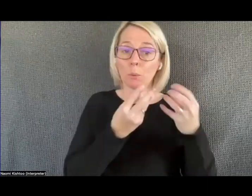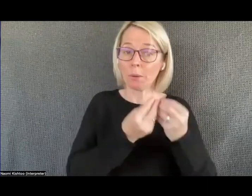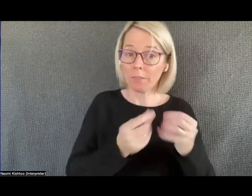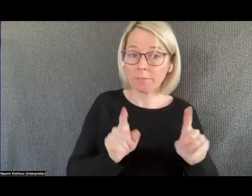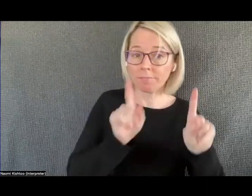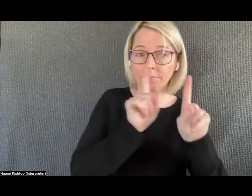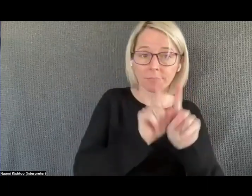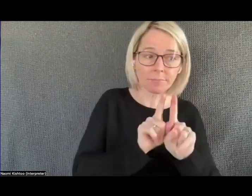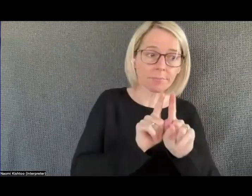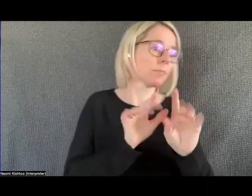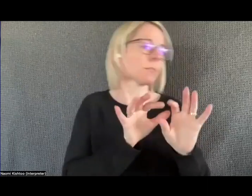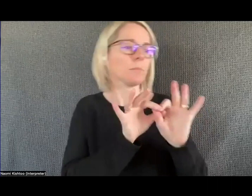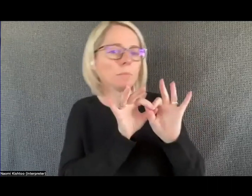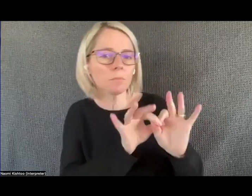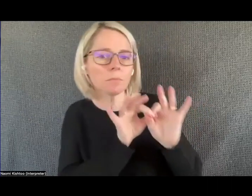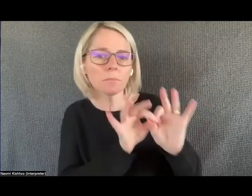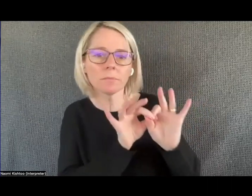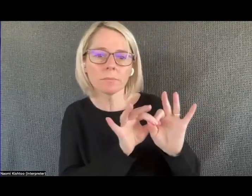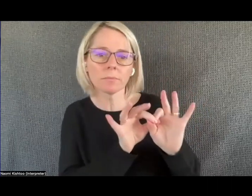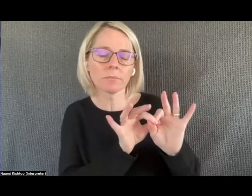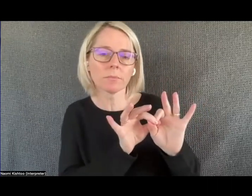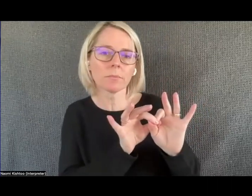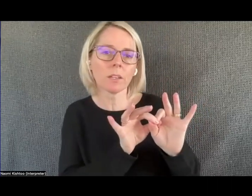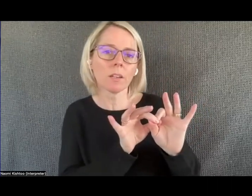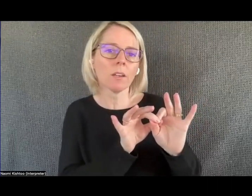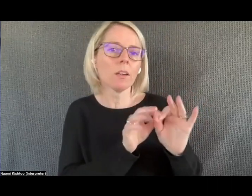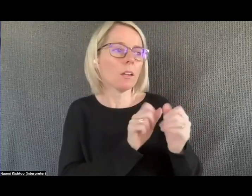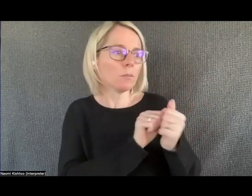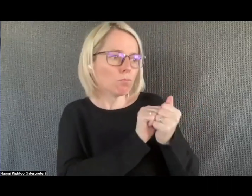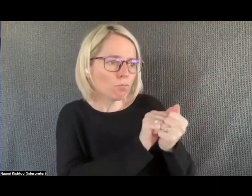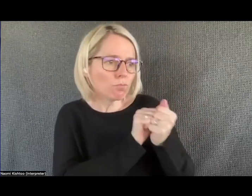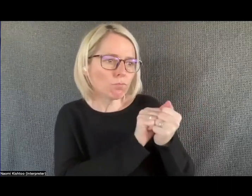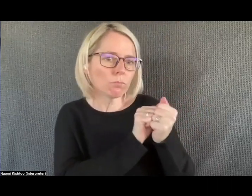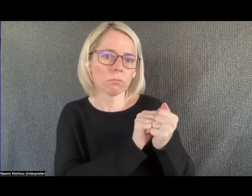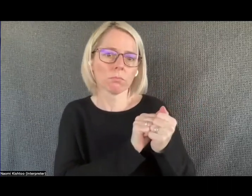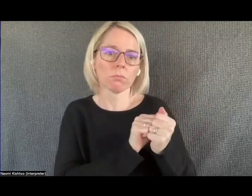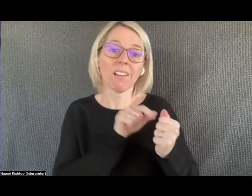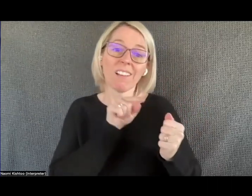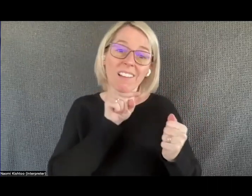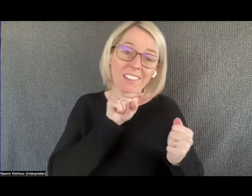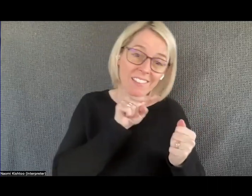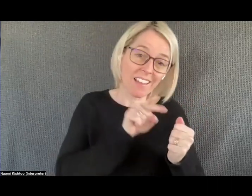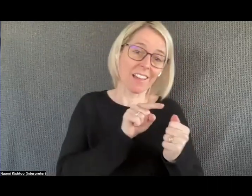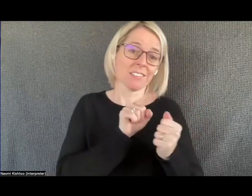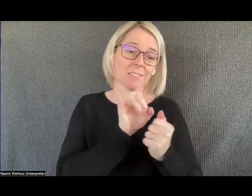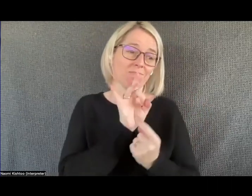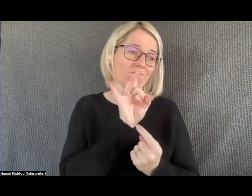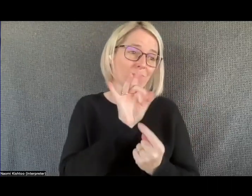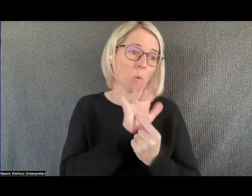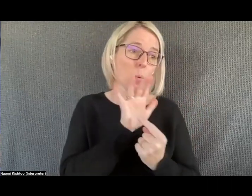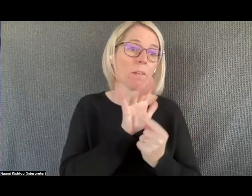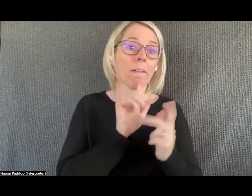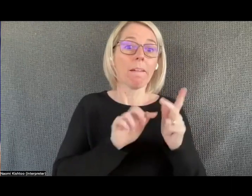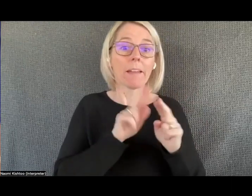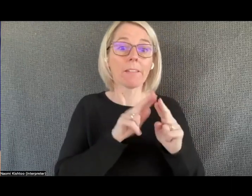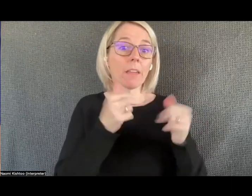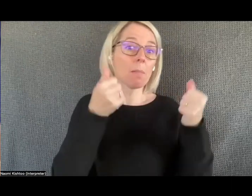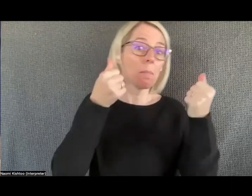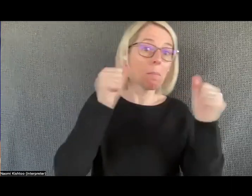sharing something is actually far more important than the final outcome or the goal, the hearing